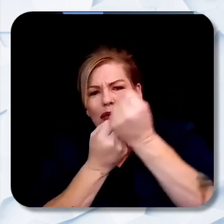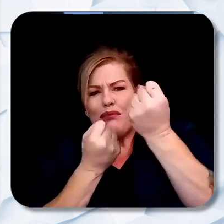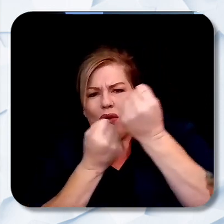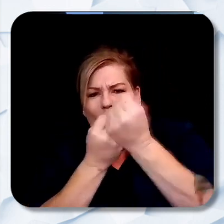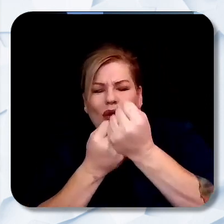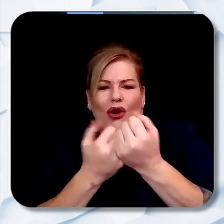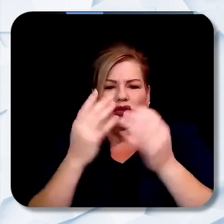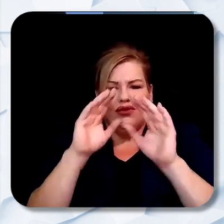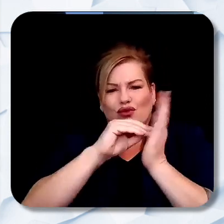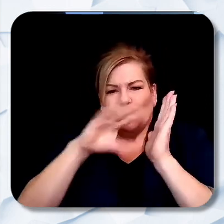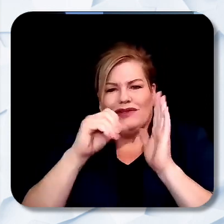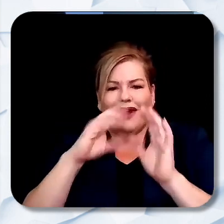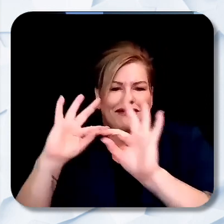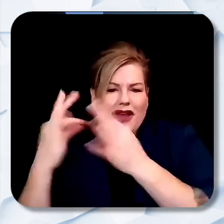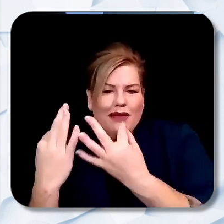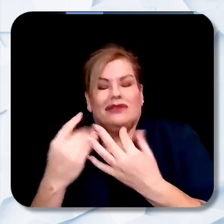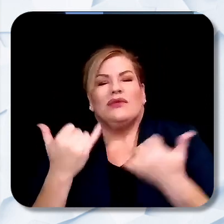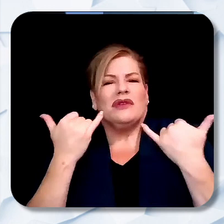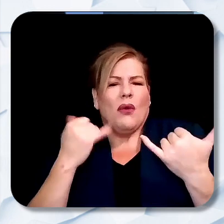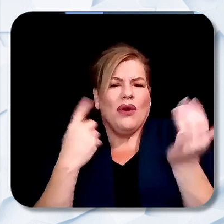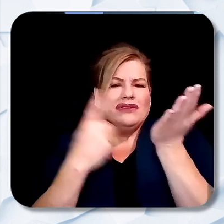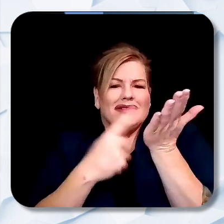So I’m going to talk to you a little bit about health, education, and just want to acknowledge